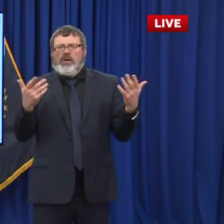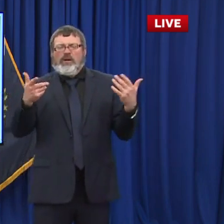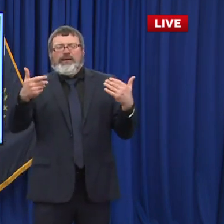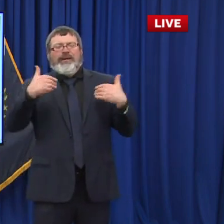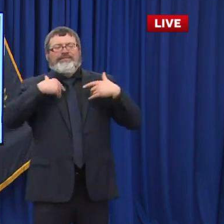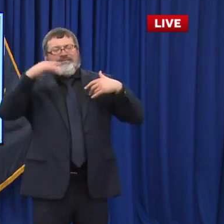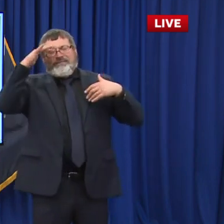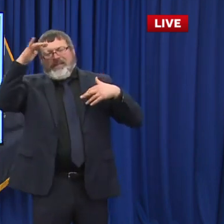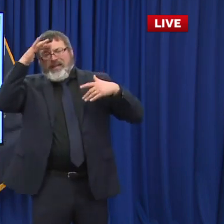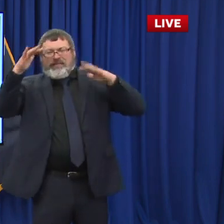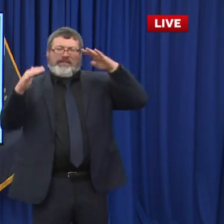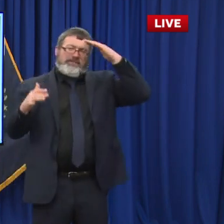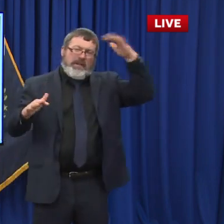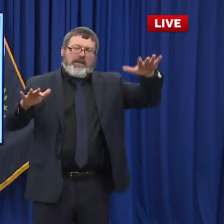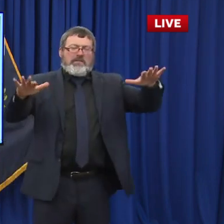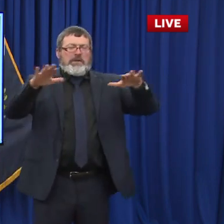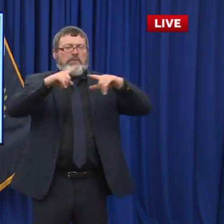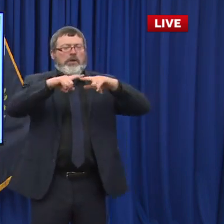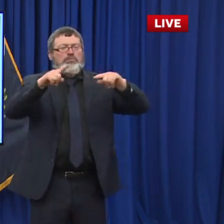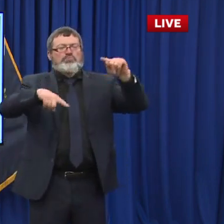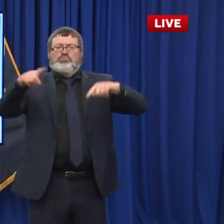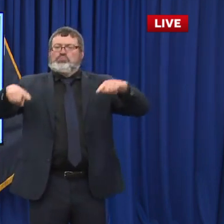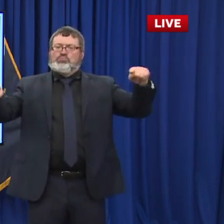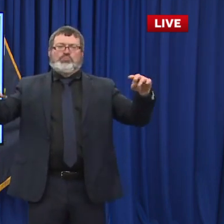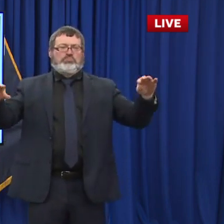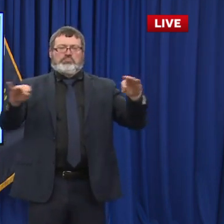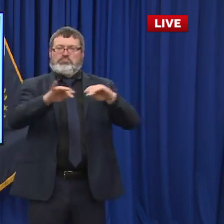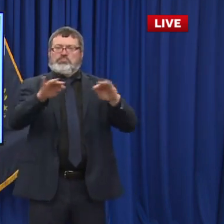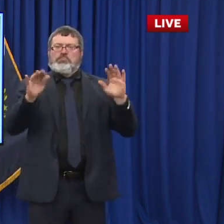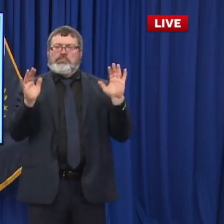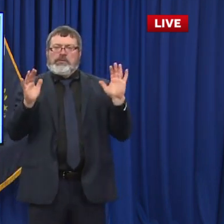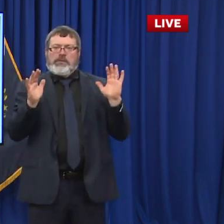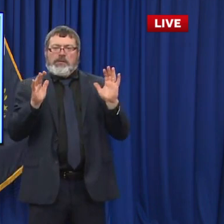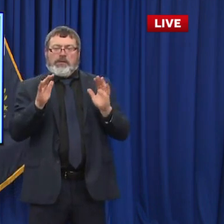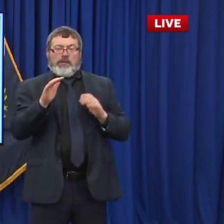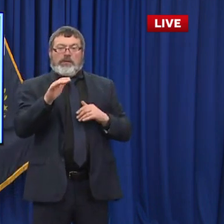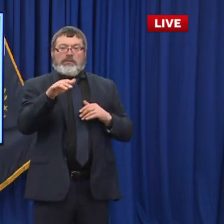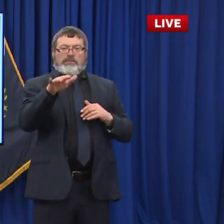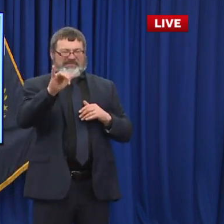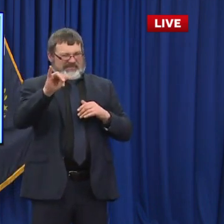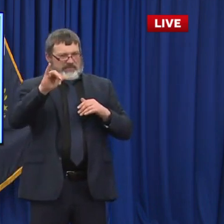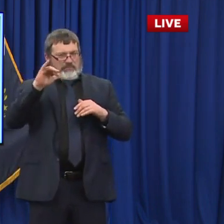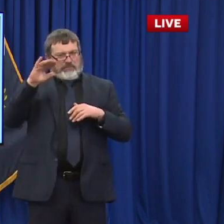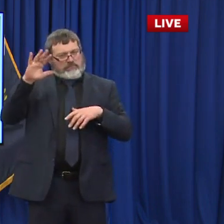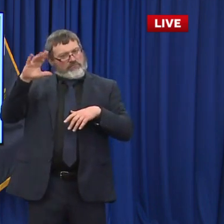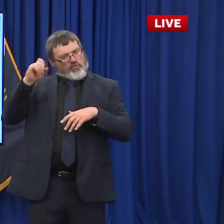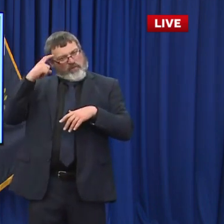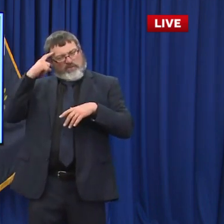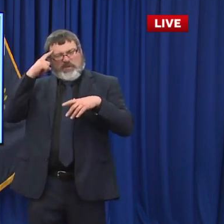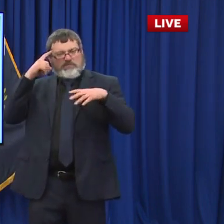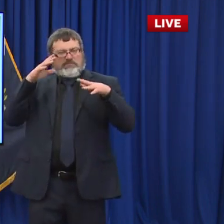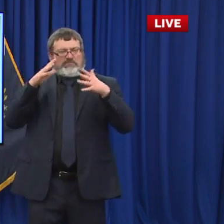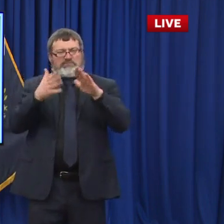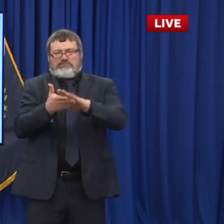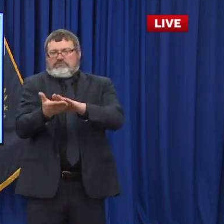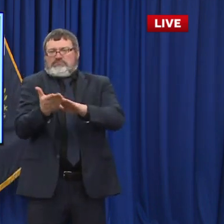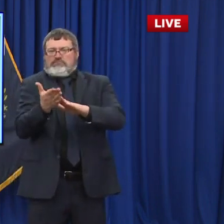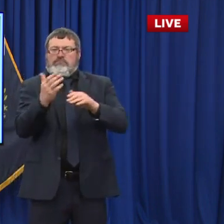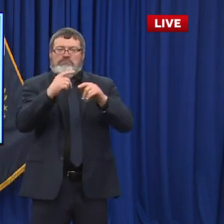IT’S A PHILOSOPHY. IT’S A BELIEF IN TERMS OF HOW YOU BELIEVE CIVICS AND GOVERNMENT SHOULD BE CONDUCTED.